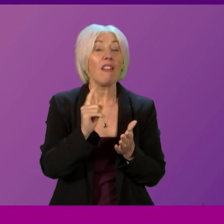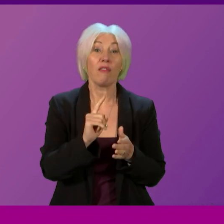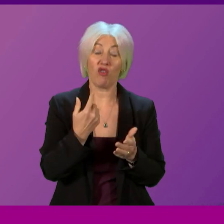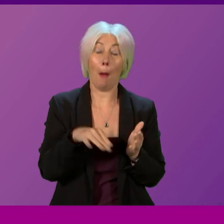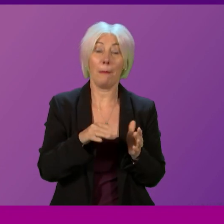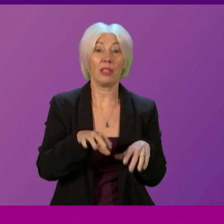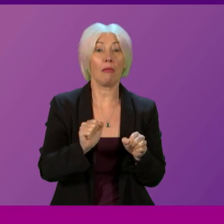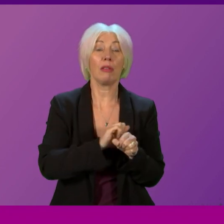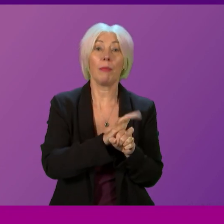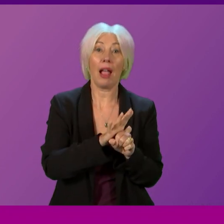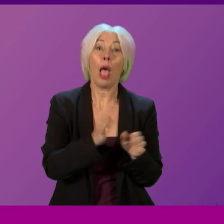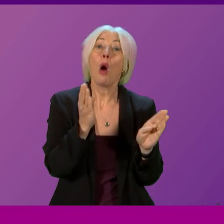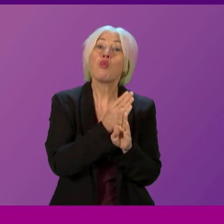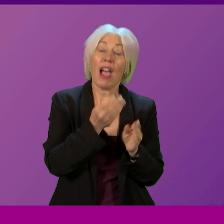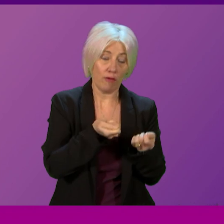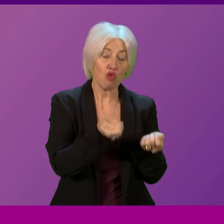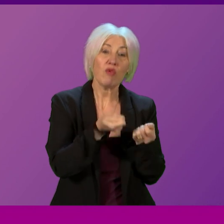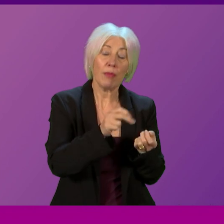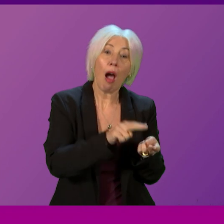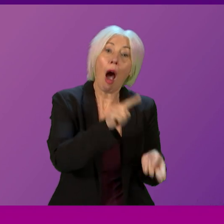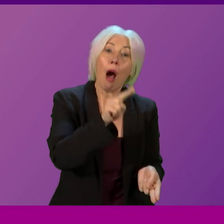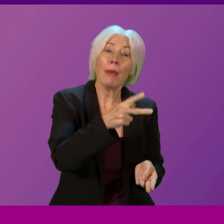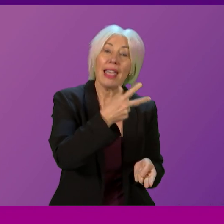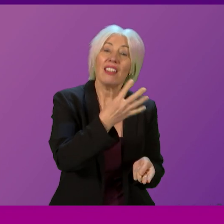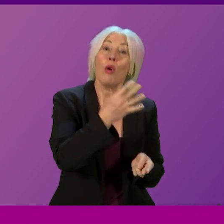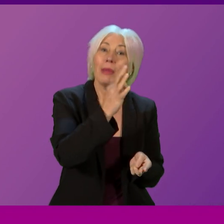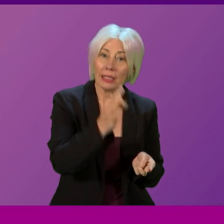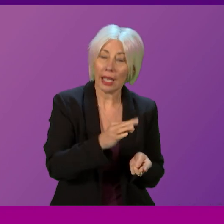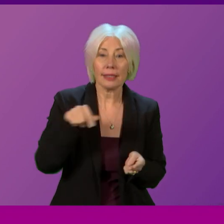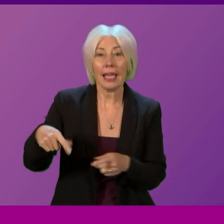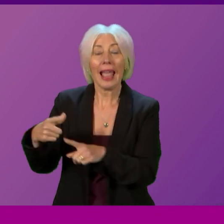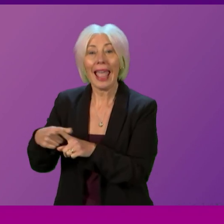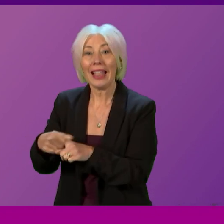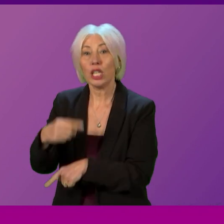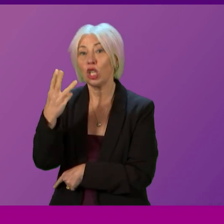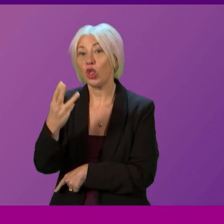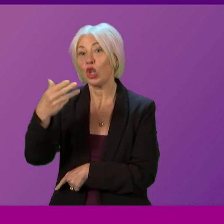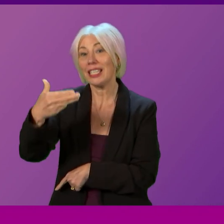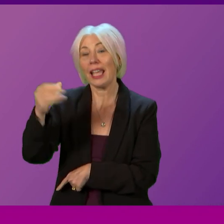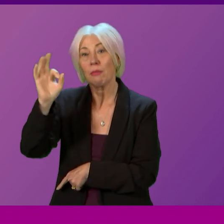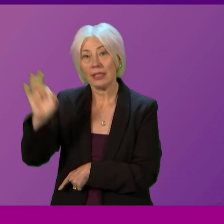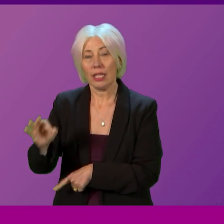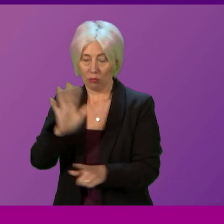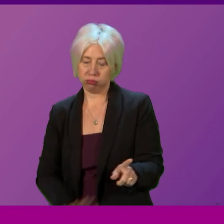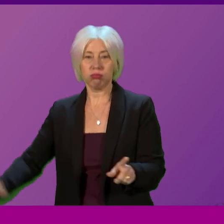in Scotland have increased by 84 per cent, while in the rest of the United Kingdom, the